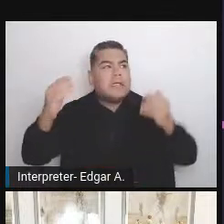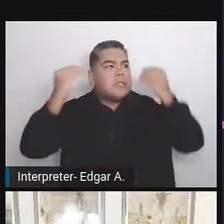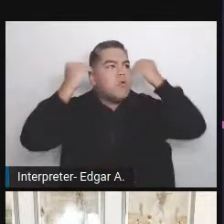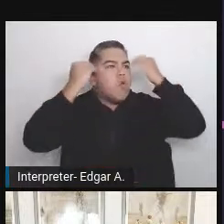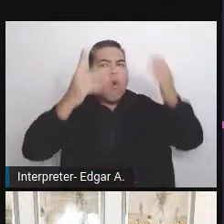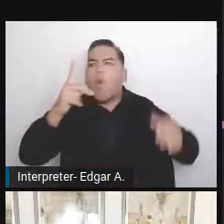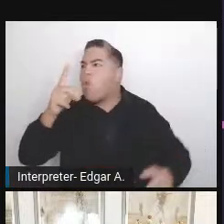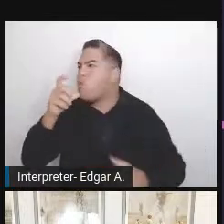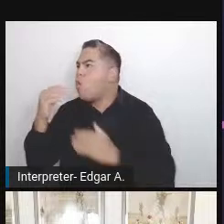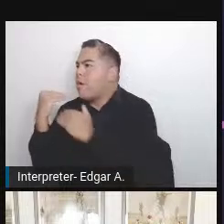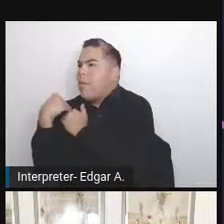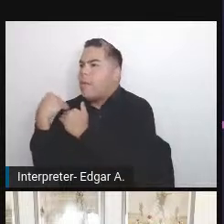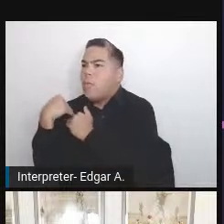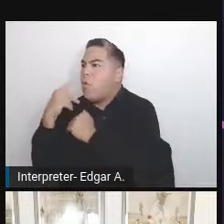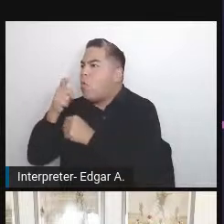Also many